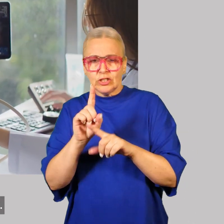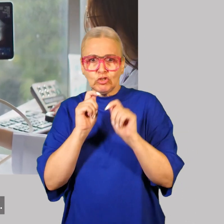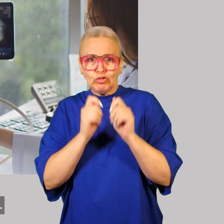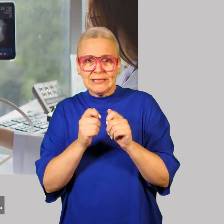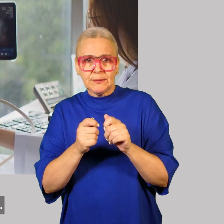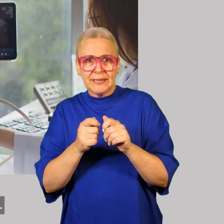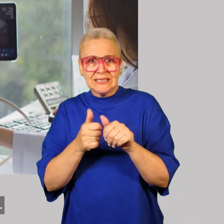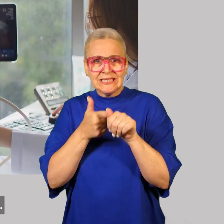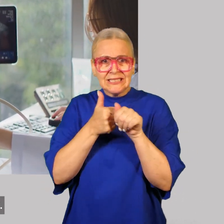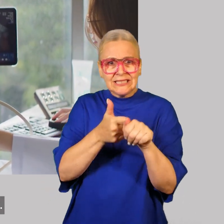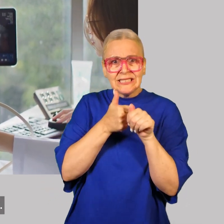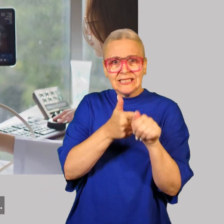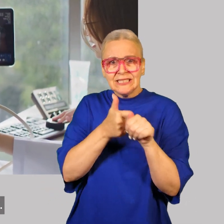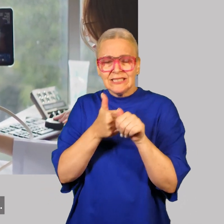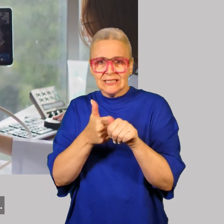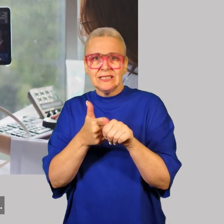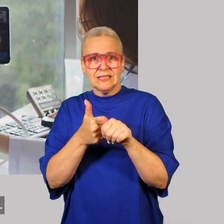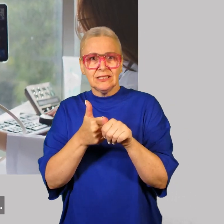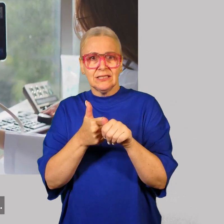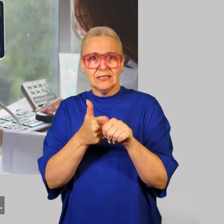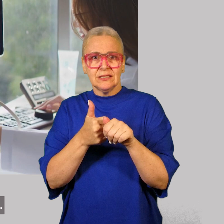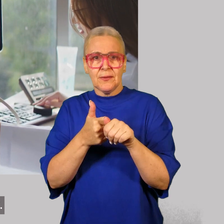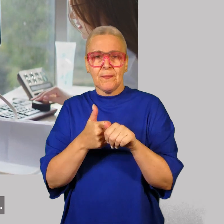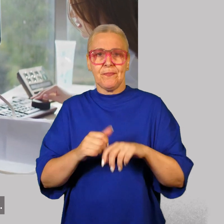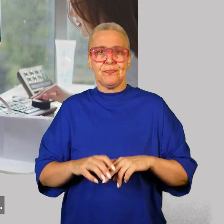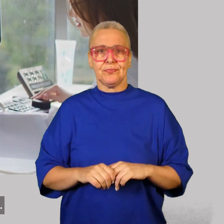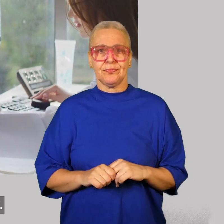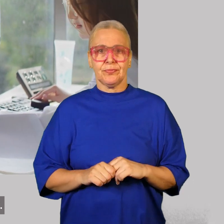needing early and those needing later treatment.